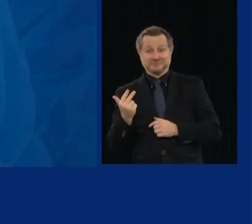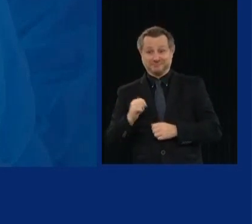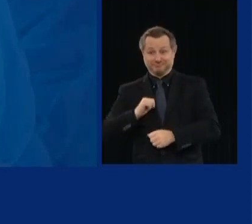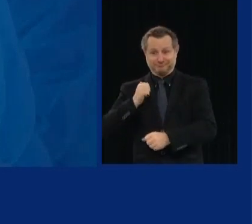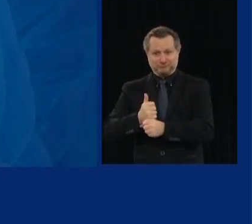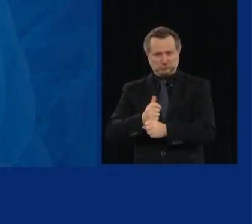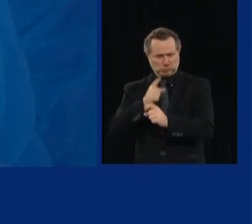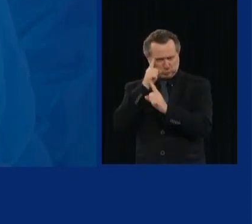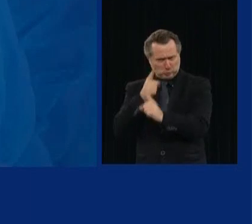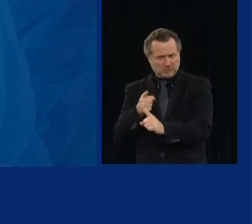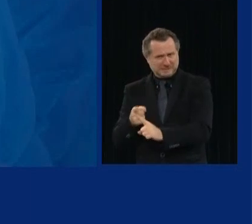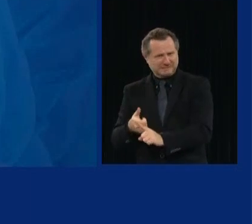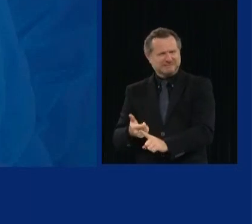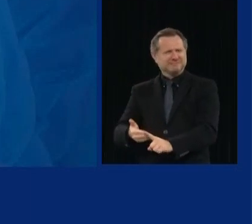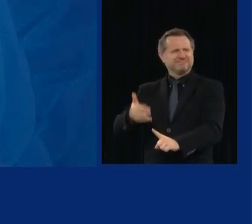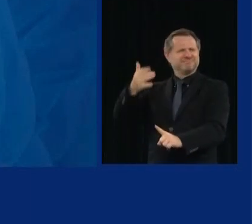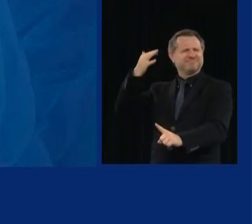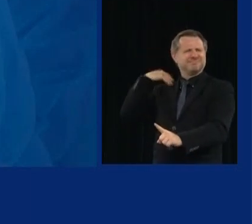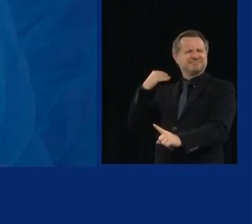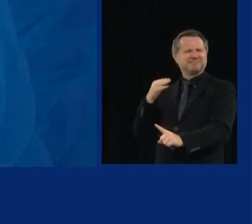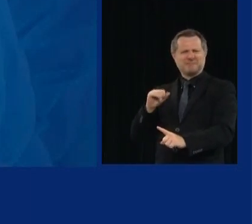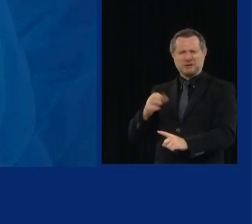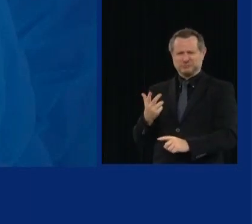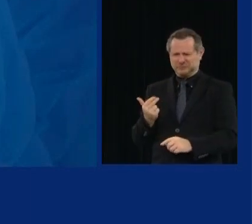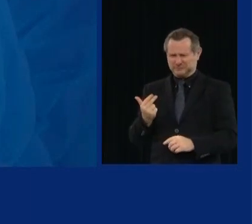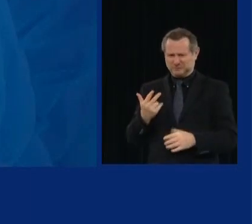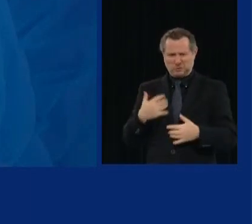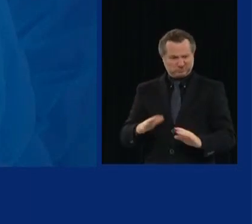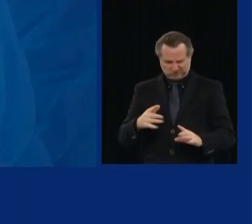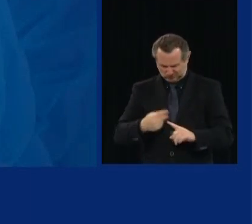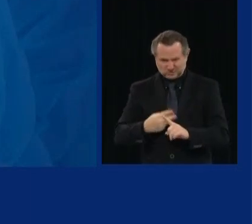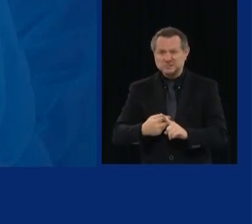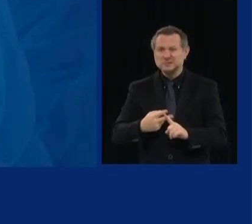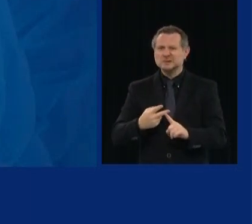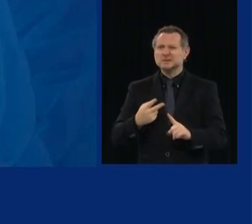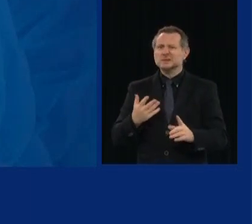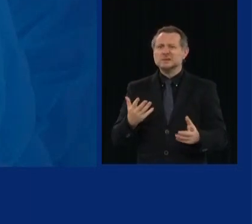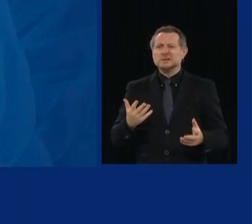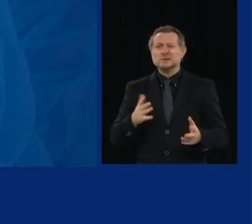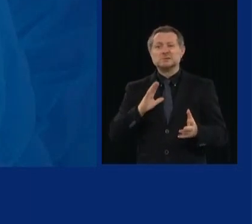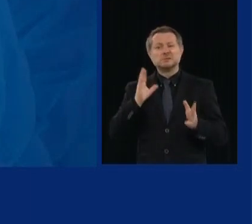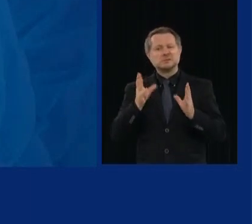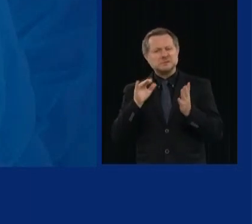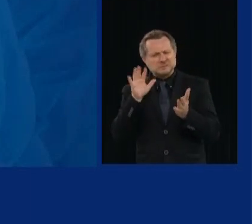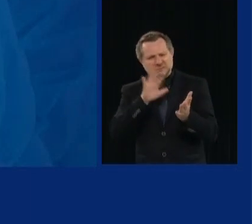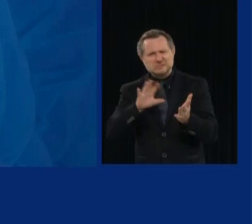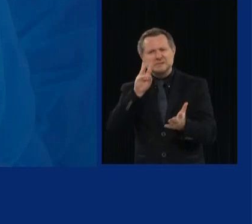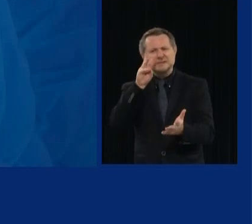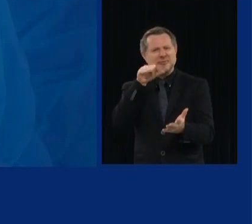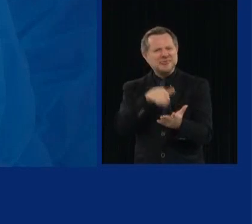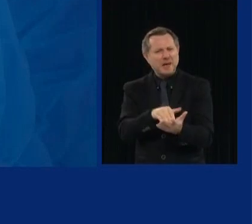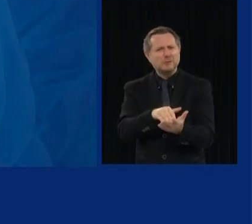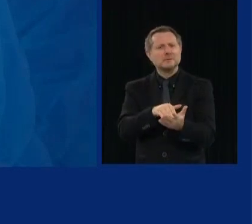WE SET AN INITIAL GOAL MARCH 13th, IT SEEMS LIKE A LIFETIME AGO.